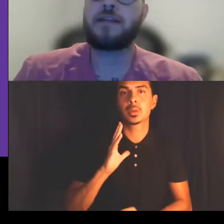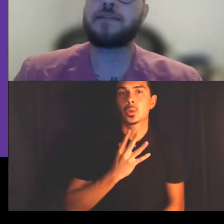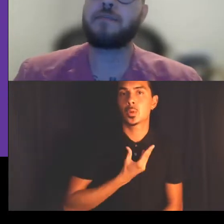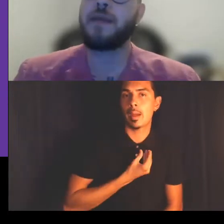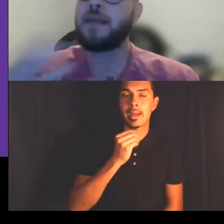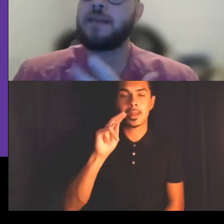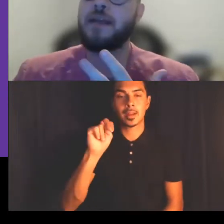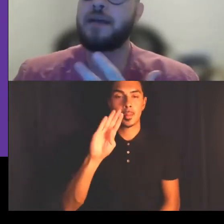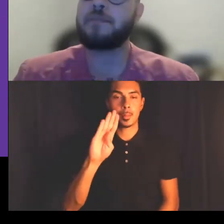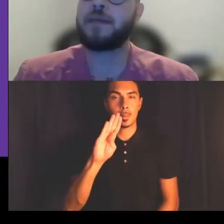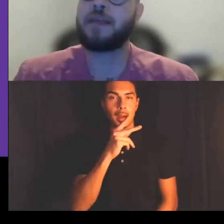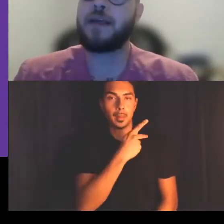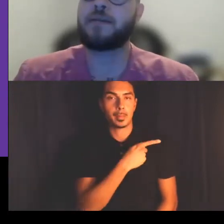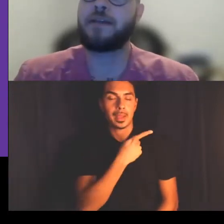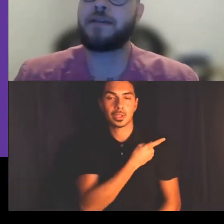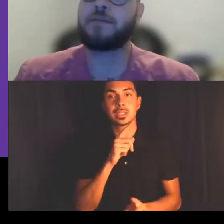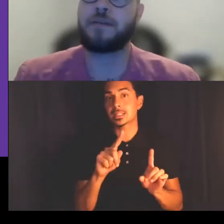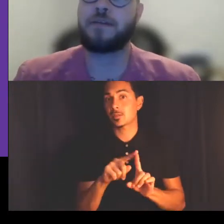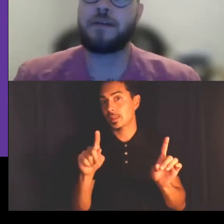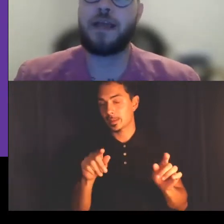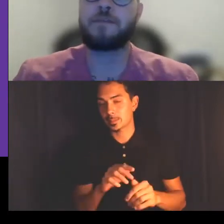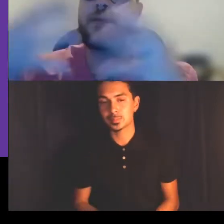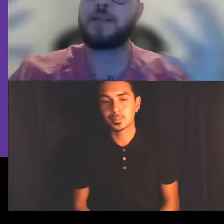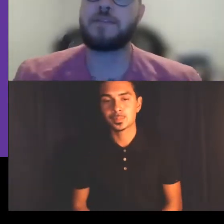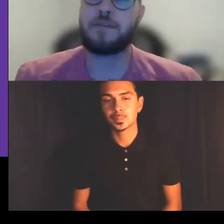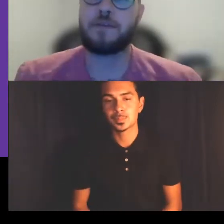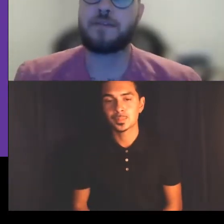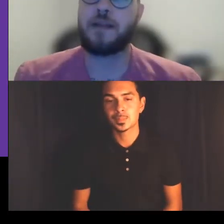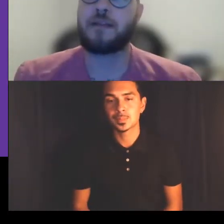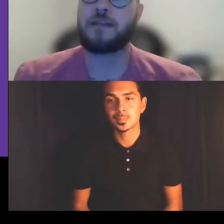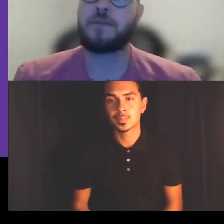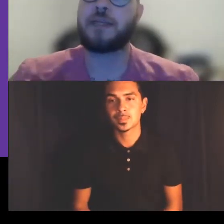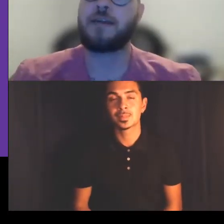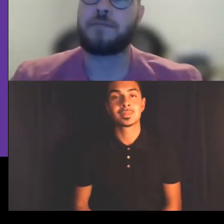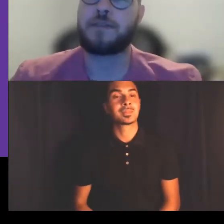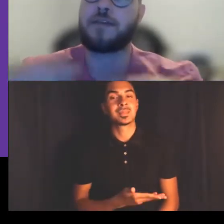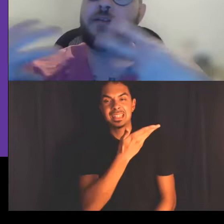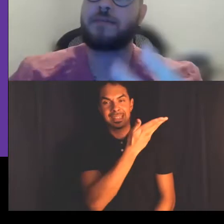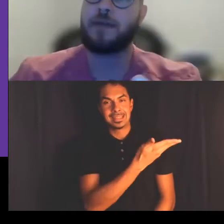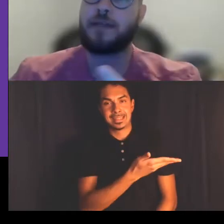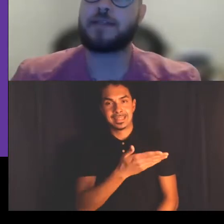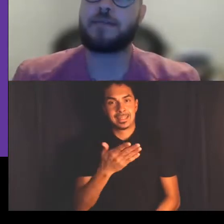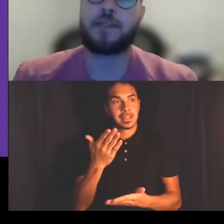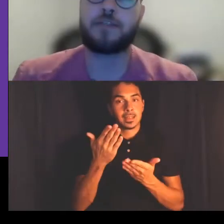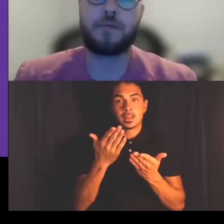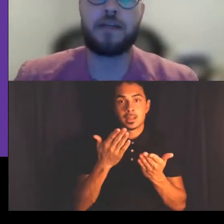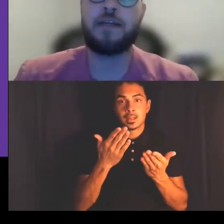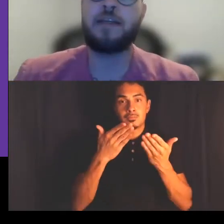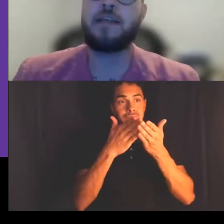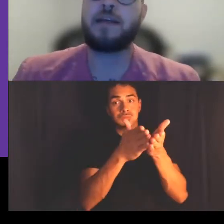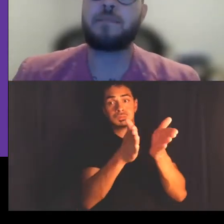things that may not be out there for everybody's universal knowledge, we can help start spreading to make sure that